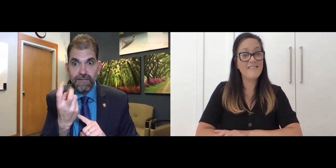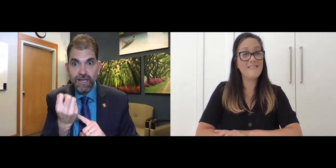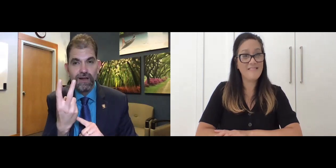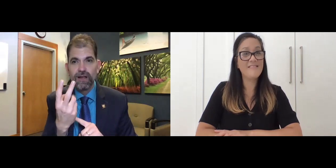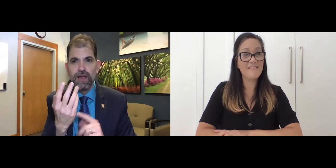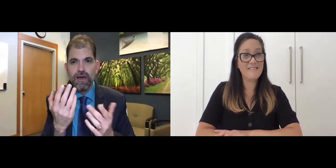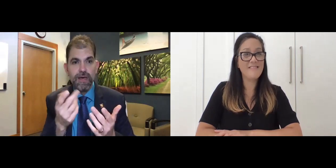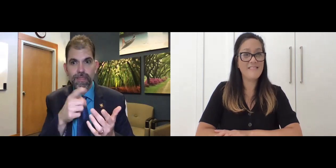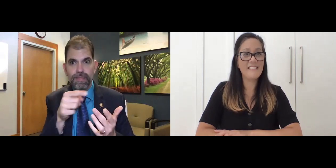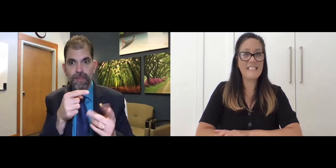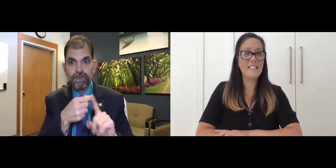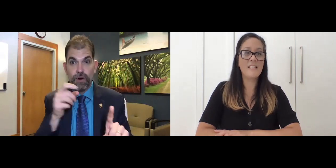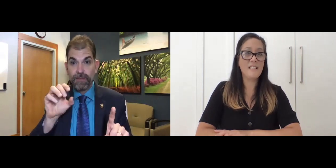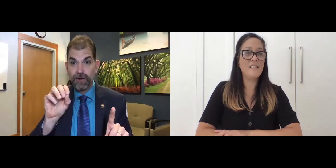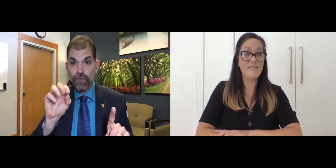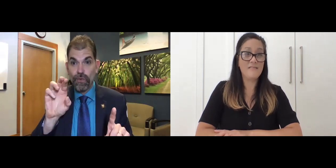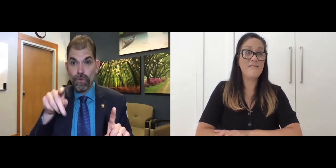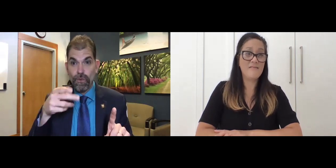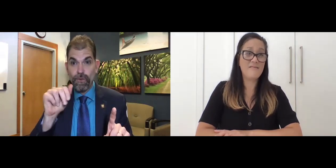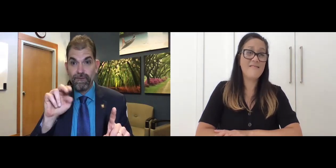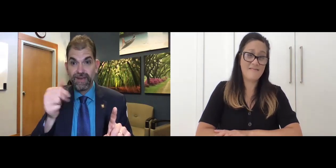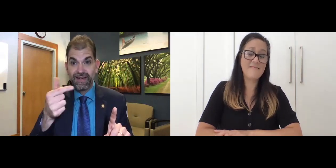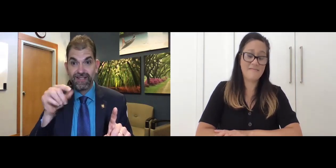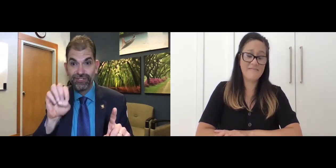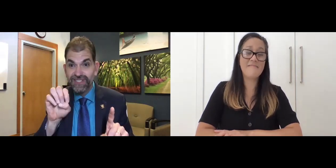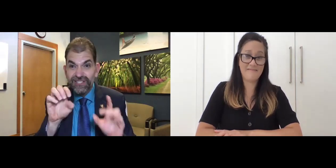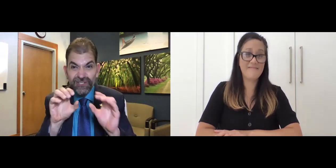a child and they might get a 12 year old child